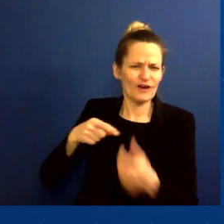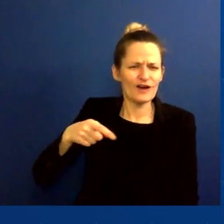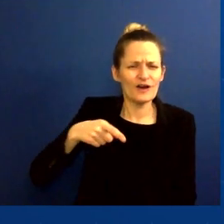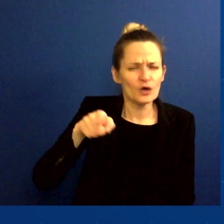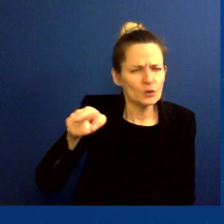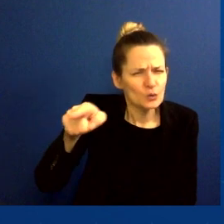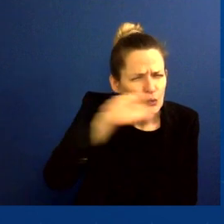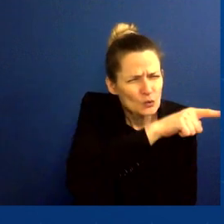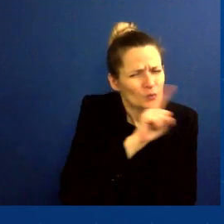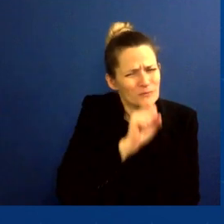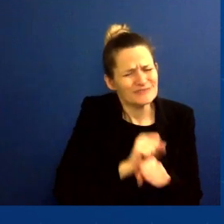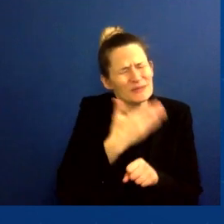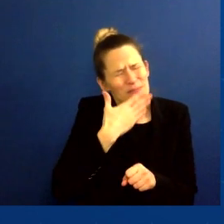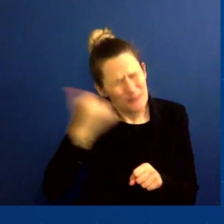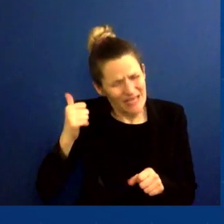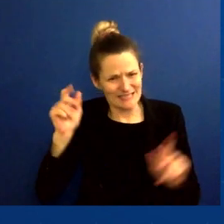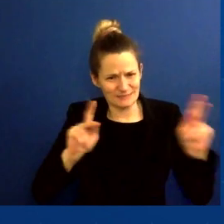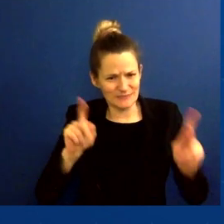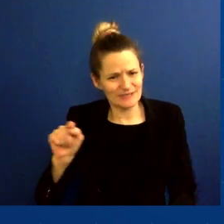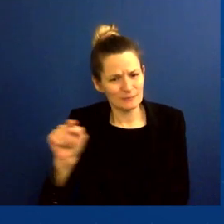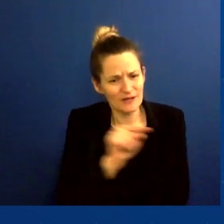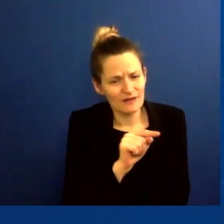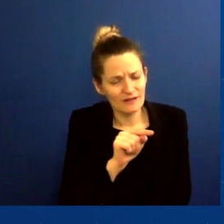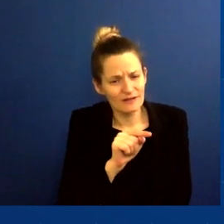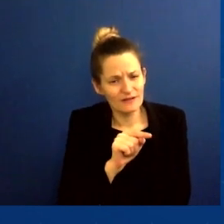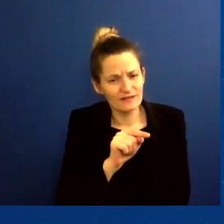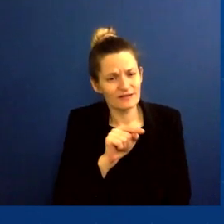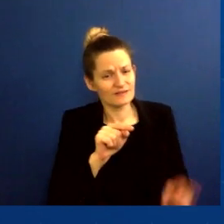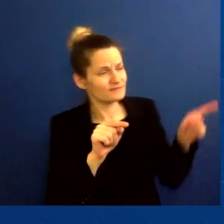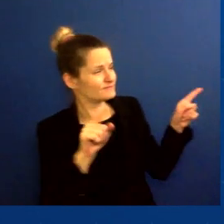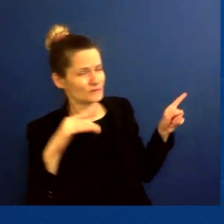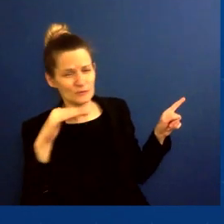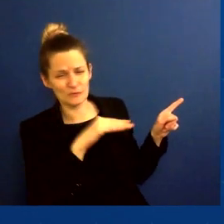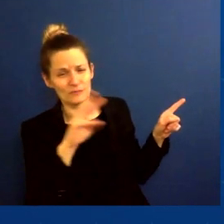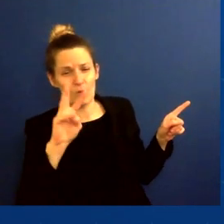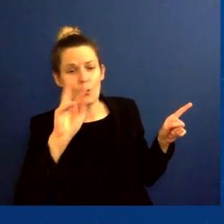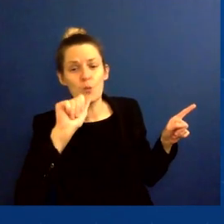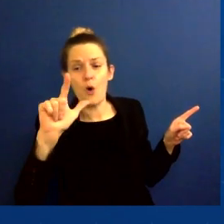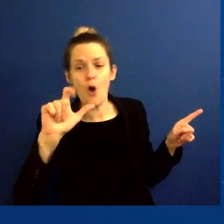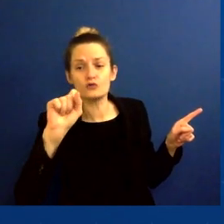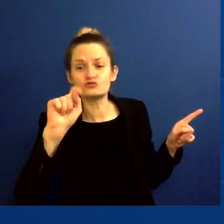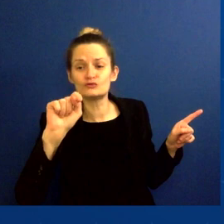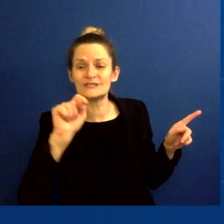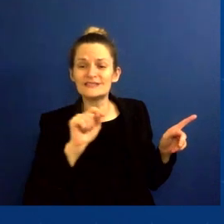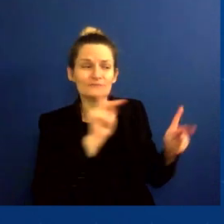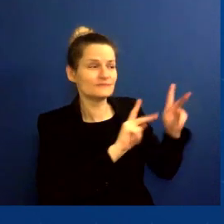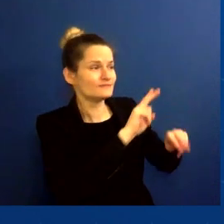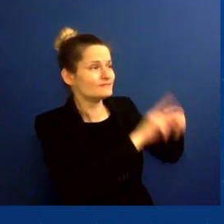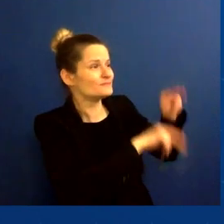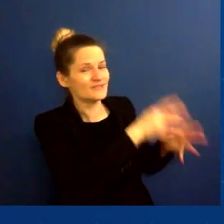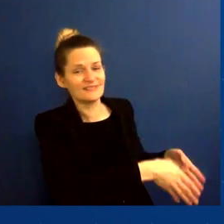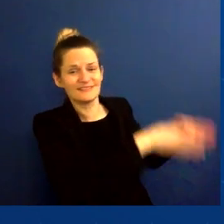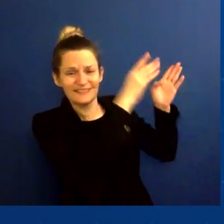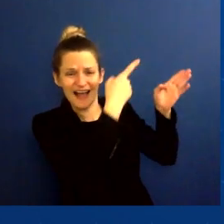There are good folks on Wall Street; they're not bad folks. There are good people all over the country. I tell you who built America: the middle class.